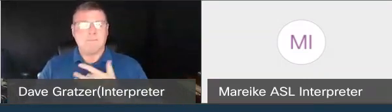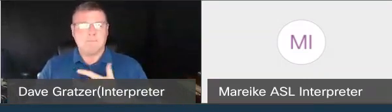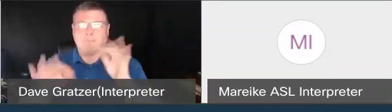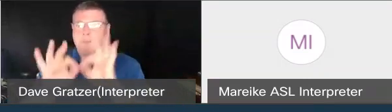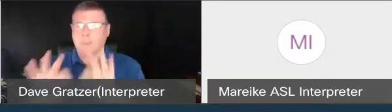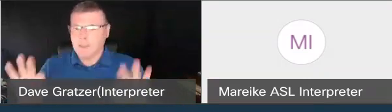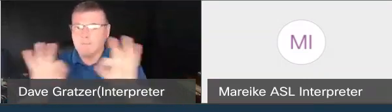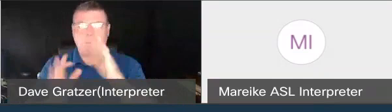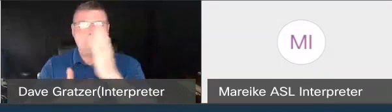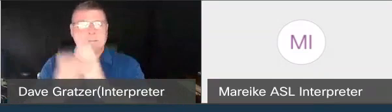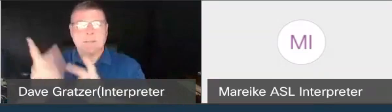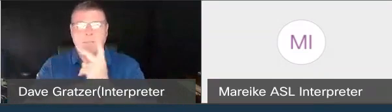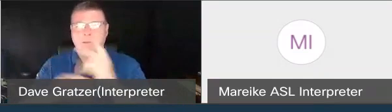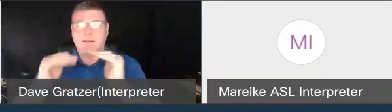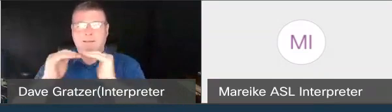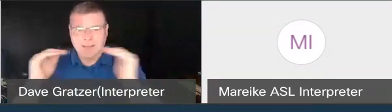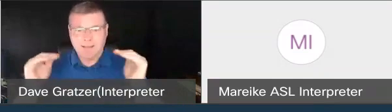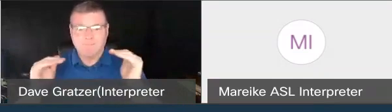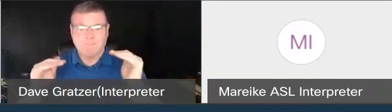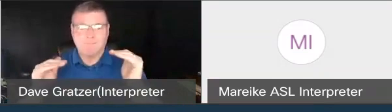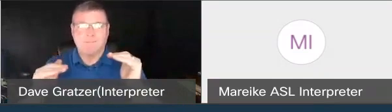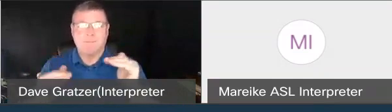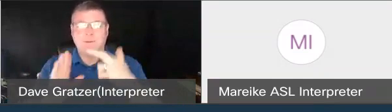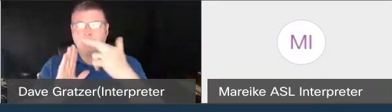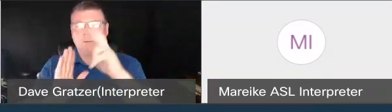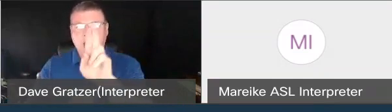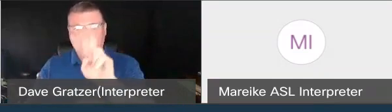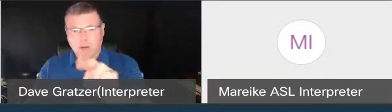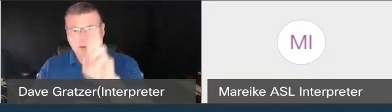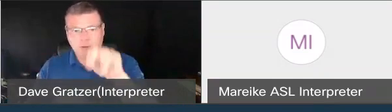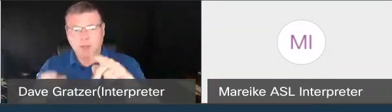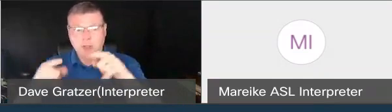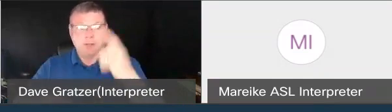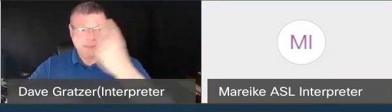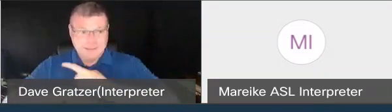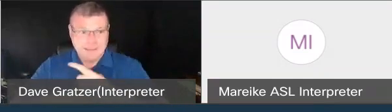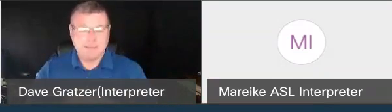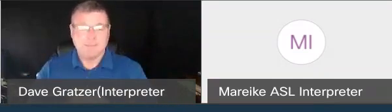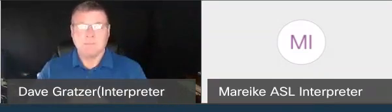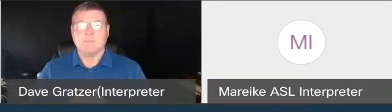level of healthcare provider, meaning registered nurse, during the daytime hours when the police were bringing them in.